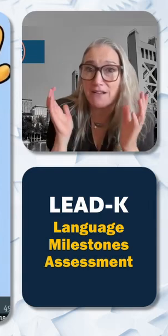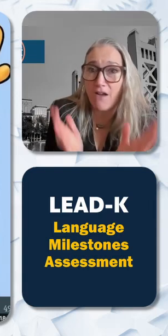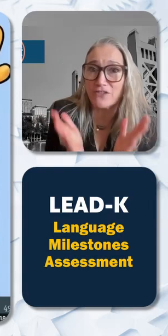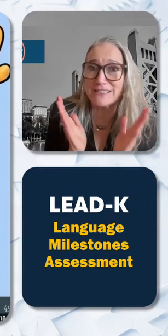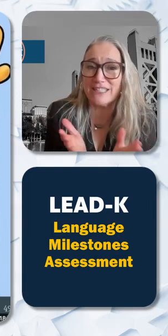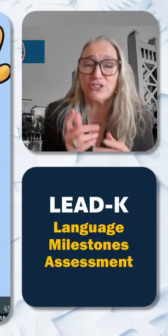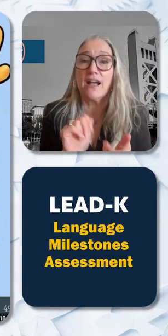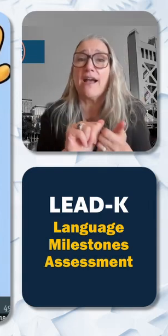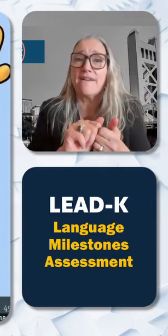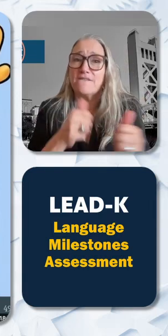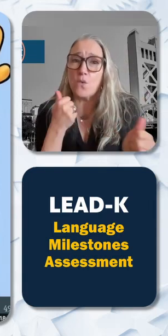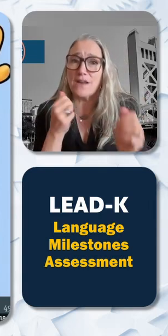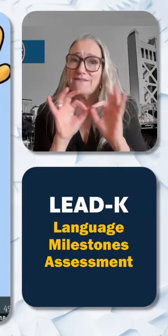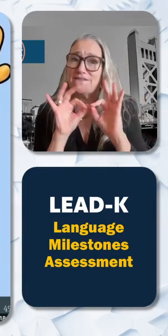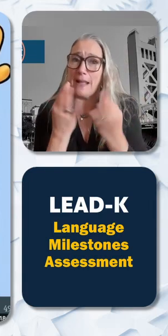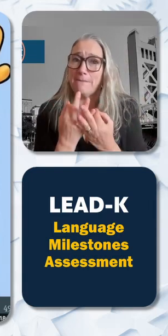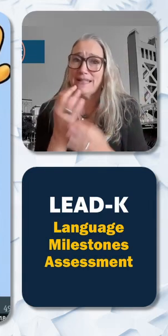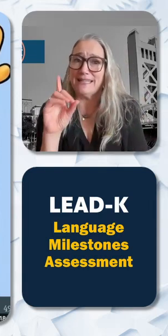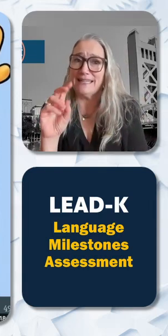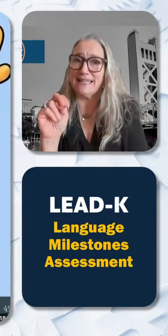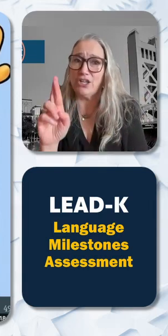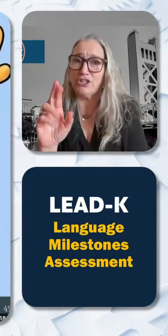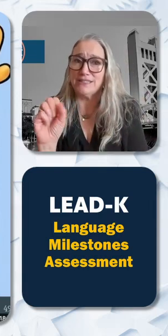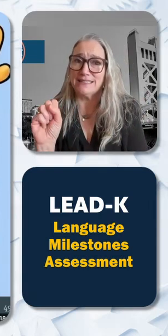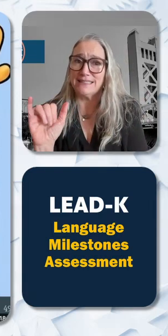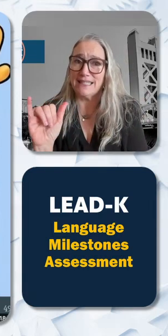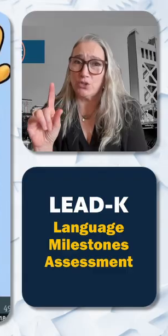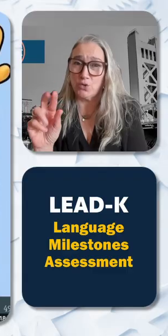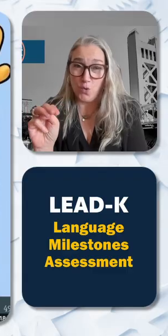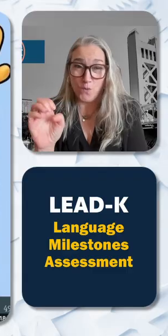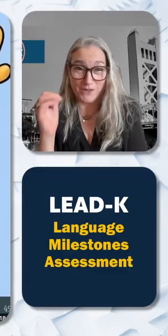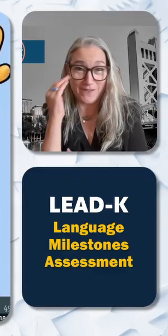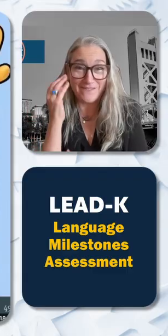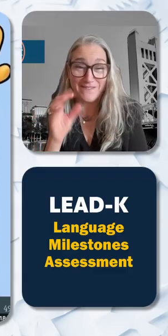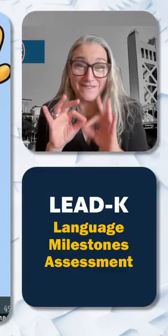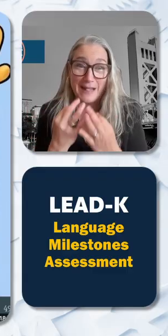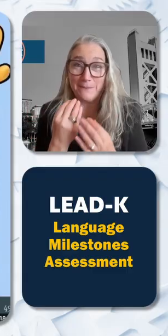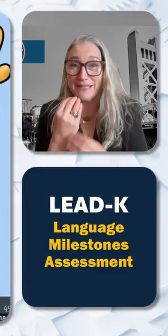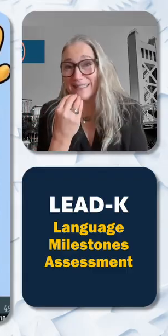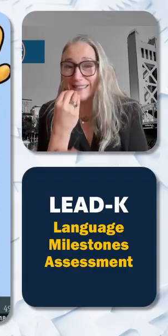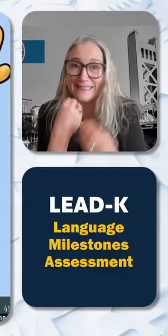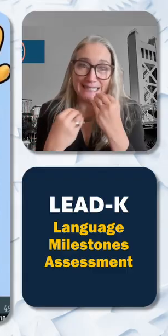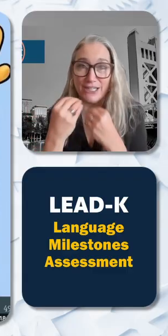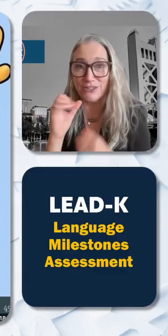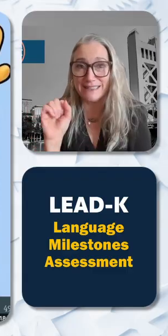access to all of the information and conversations that are happening. We don't want to…